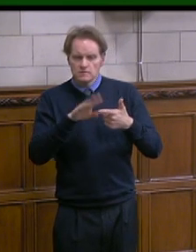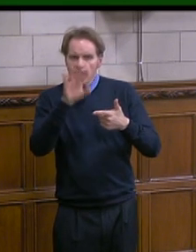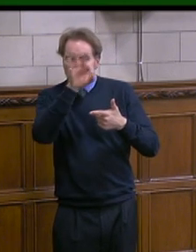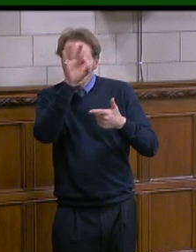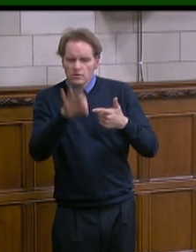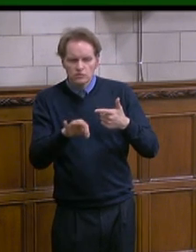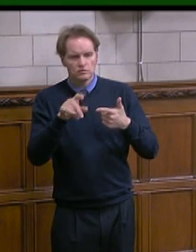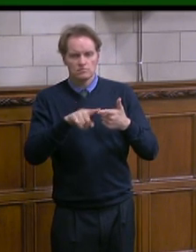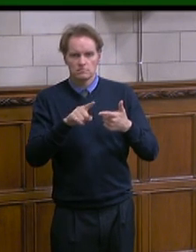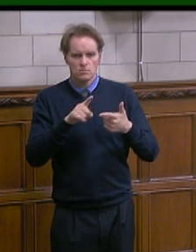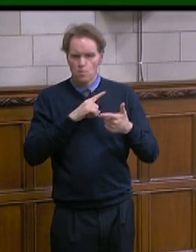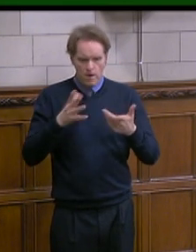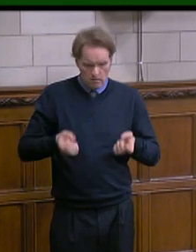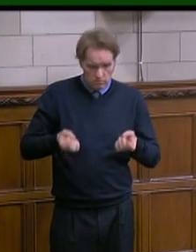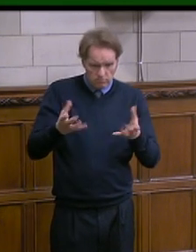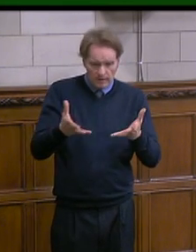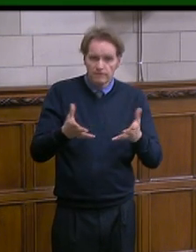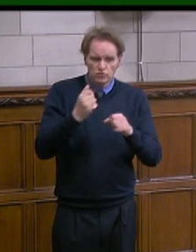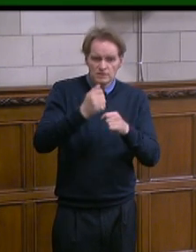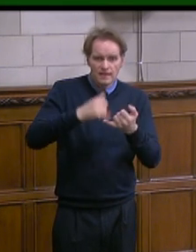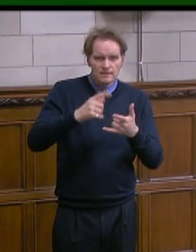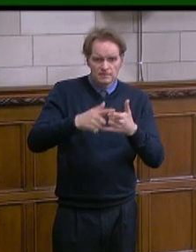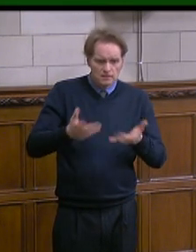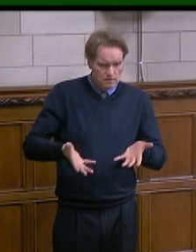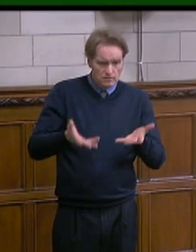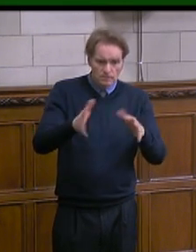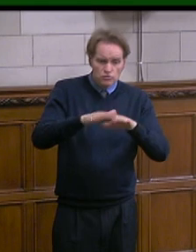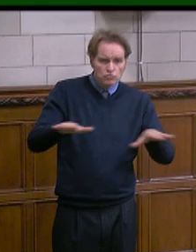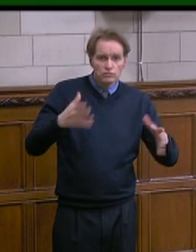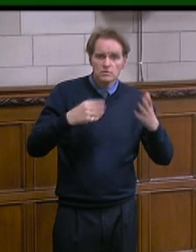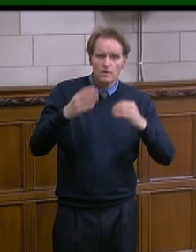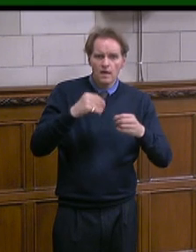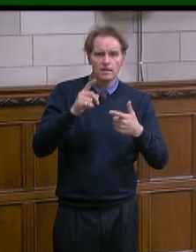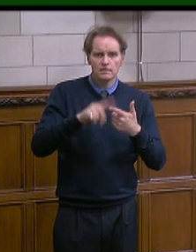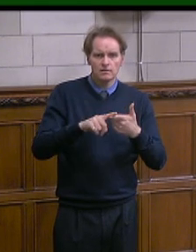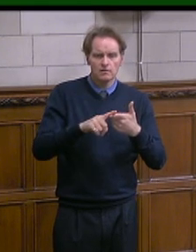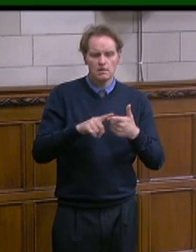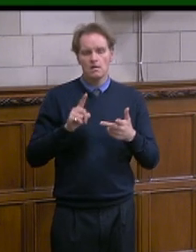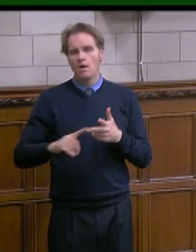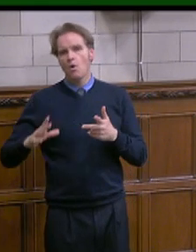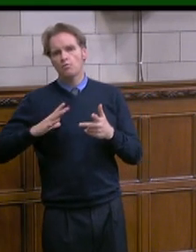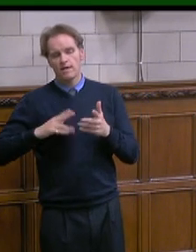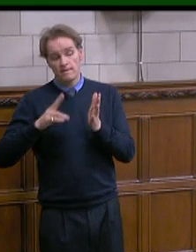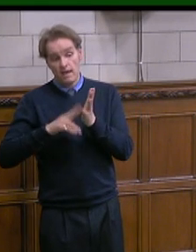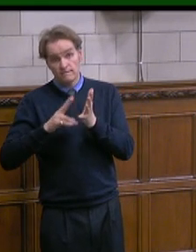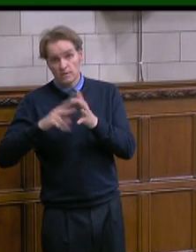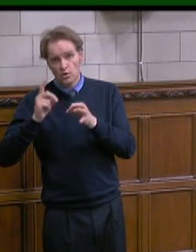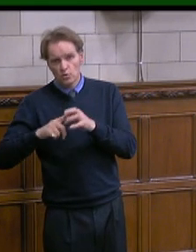performances? Why offer GCSE equivalents in the form of national vocational qualifications but not a GCSE?